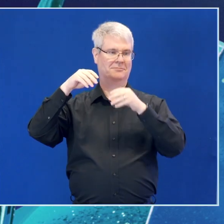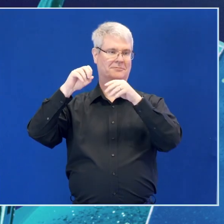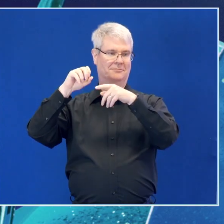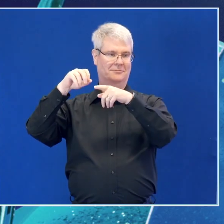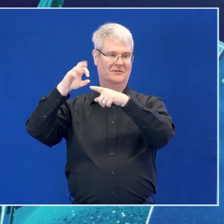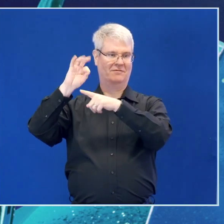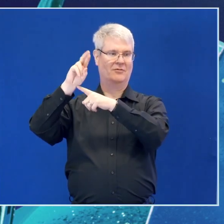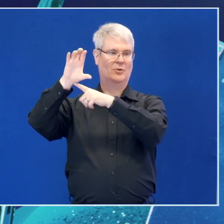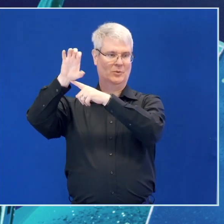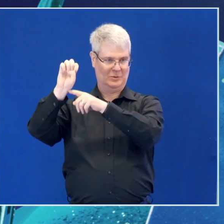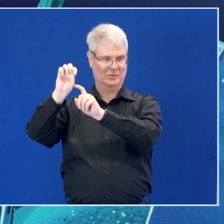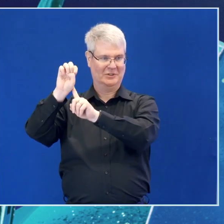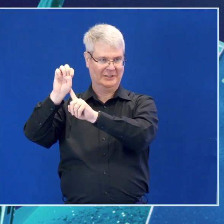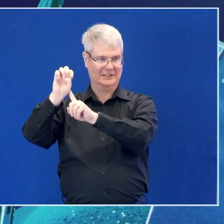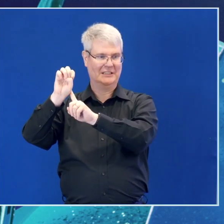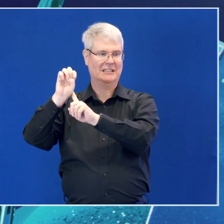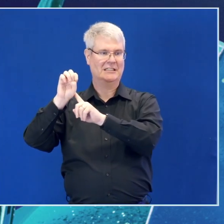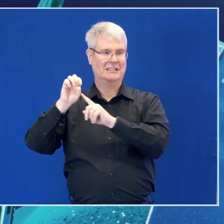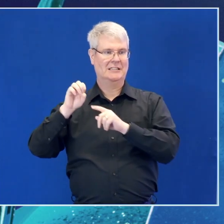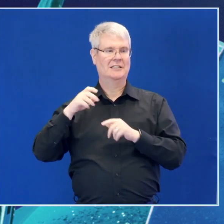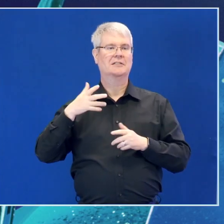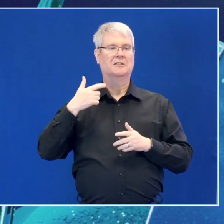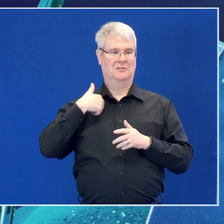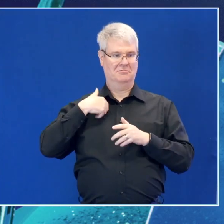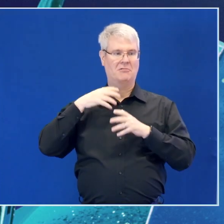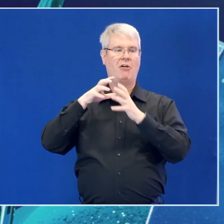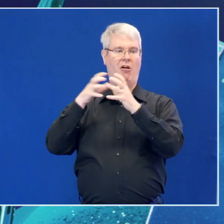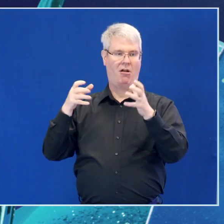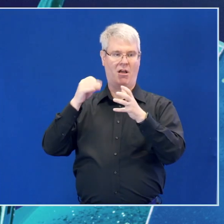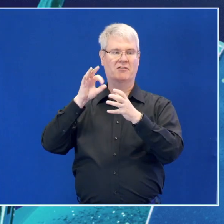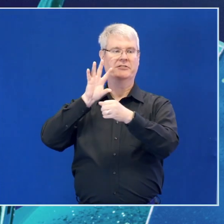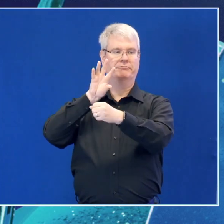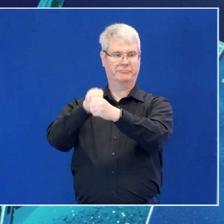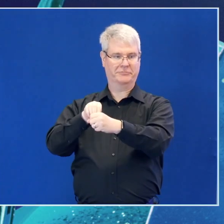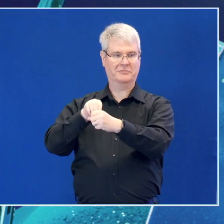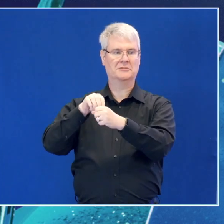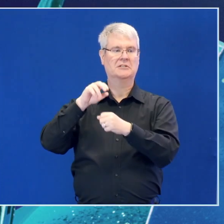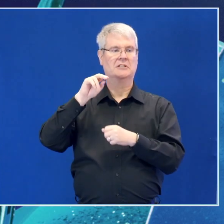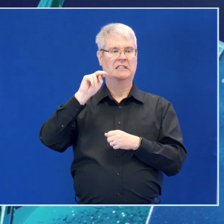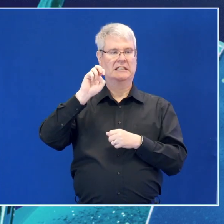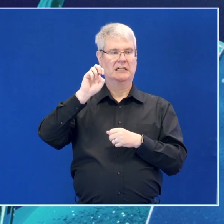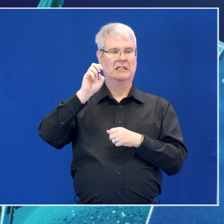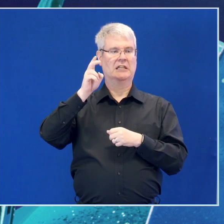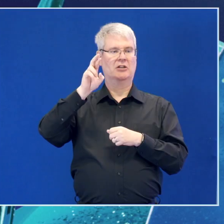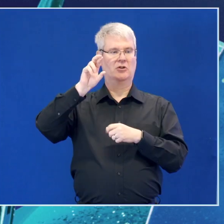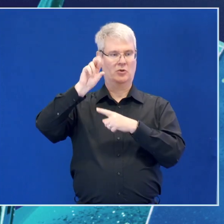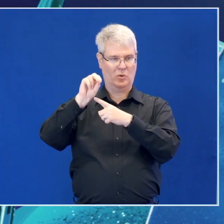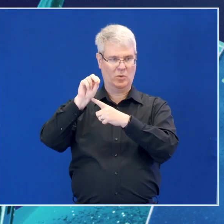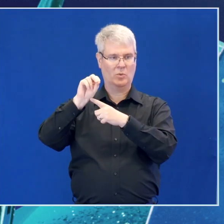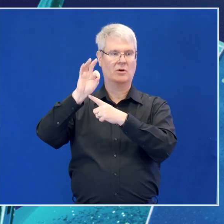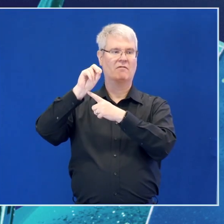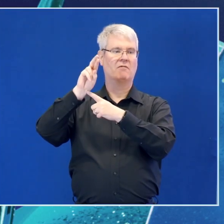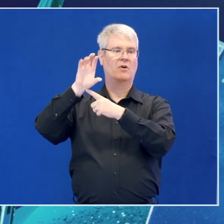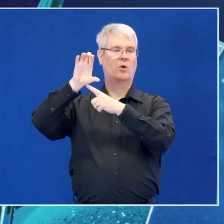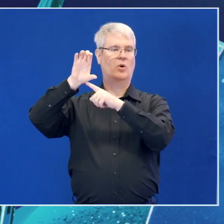and currently the Global President of Neuroforce. So a little bit about me. I'm based in Pennsylvania.